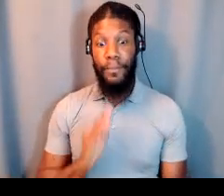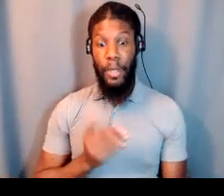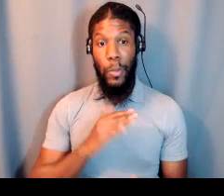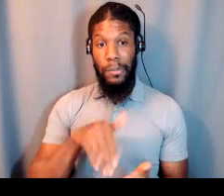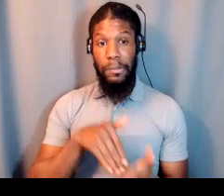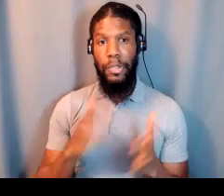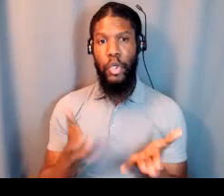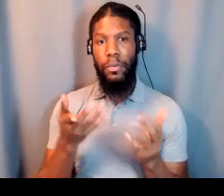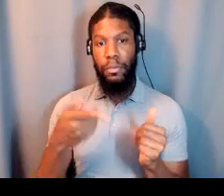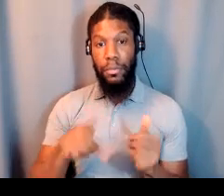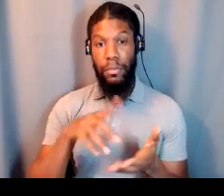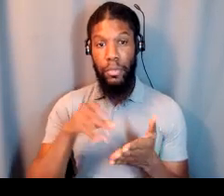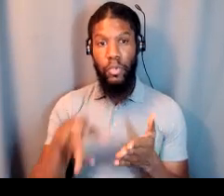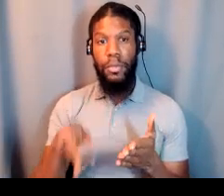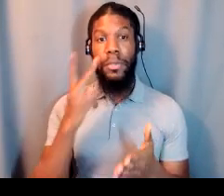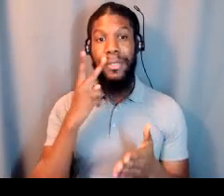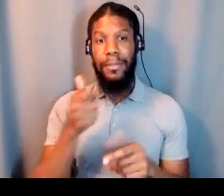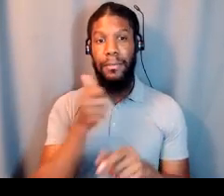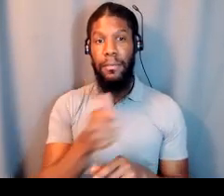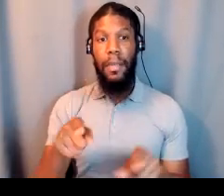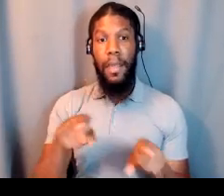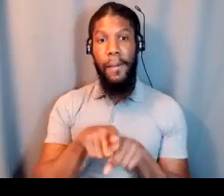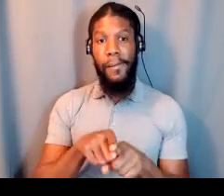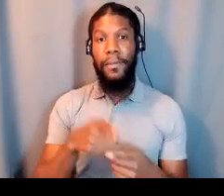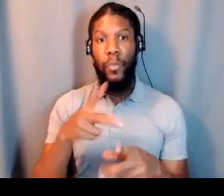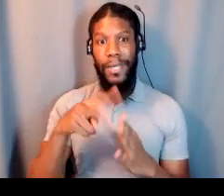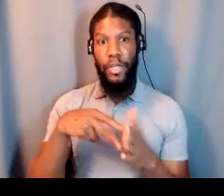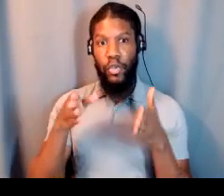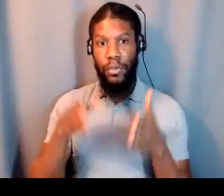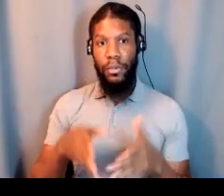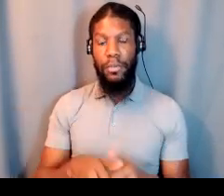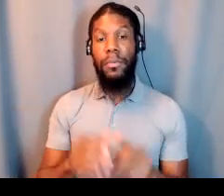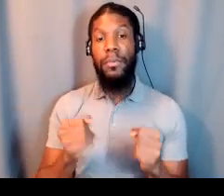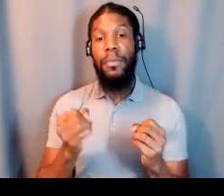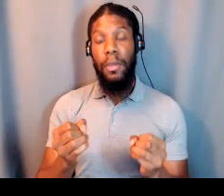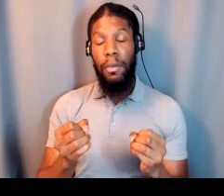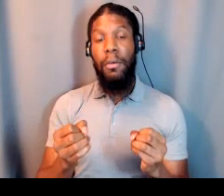"a test audience for writers" (35), so writing consultants will share their interpretation as readers with the students.